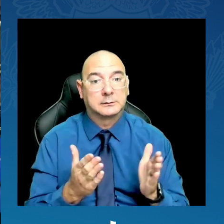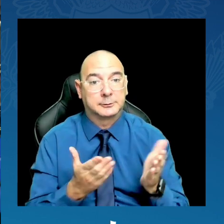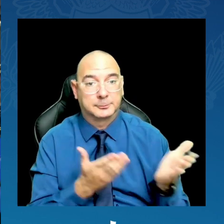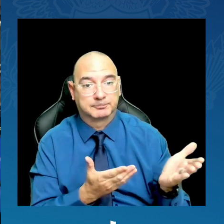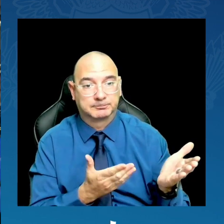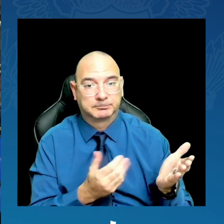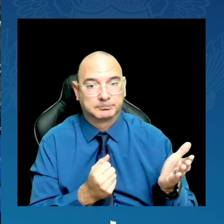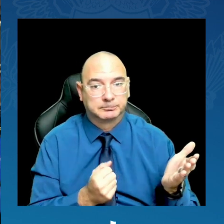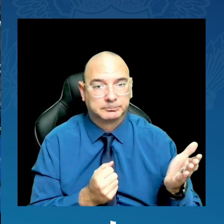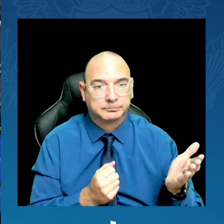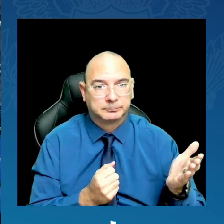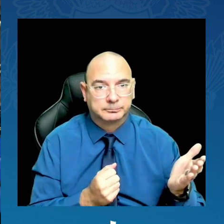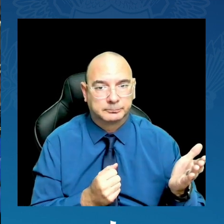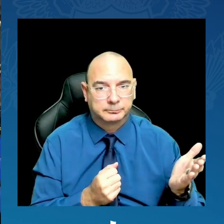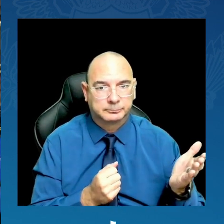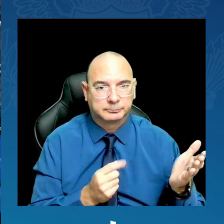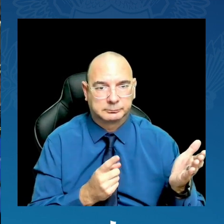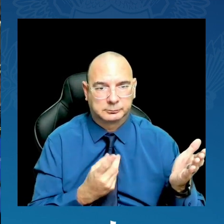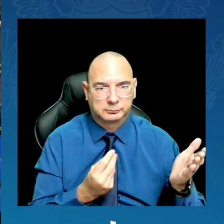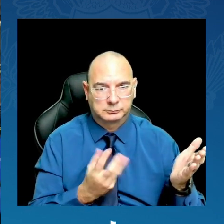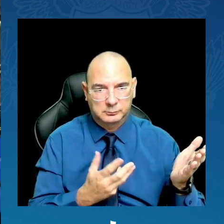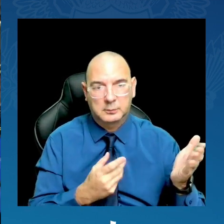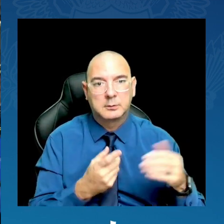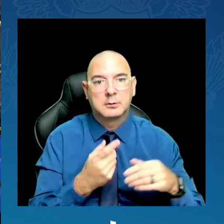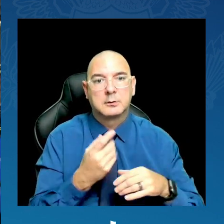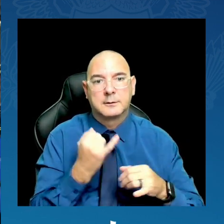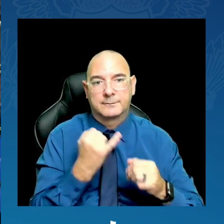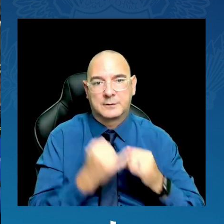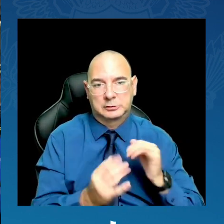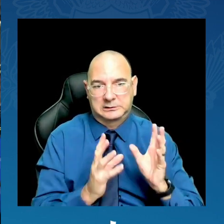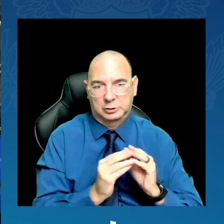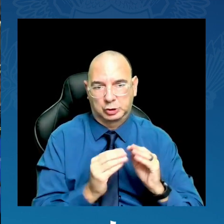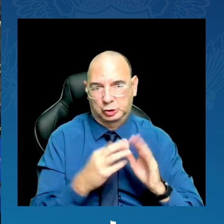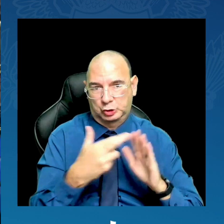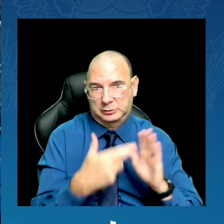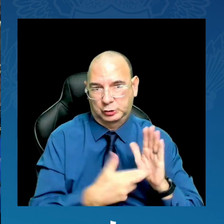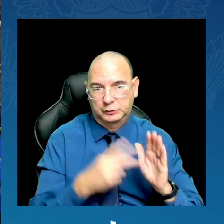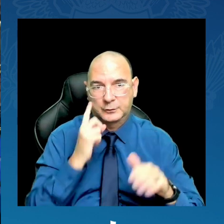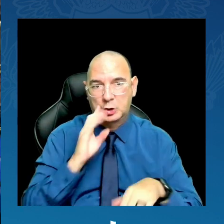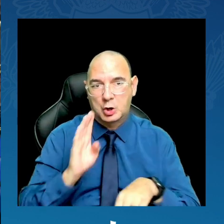This is our final session on rules for commercial novel space activities.